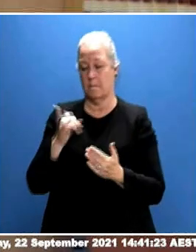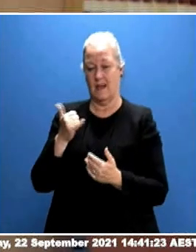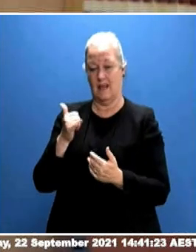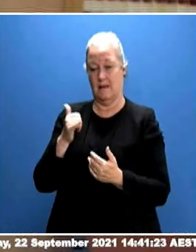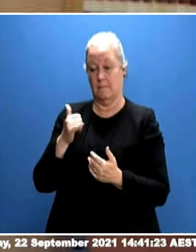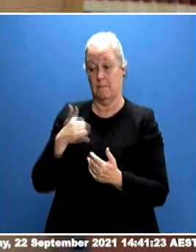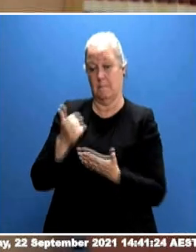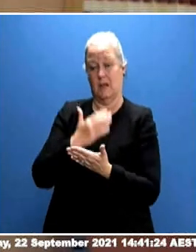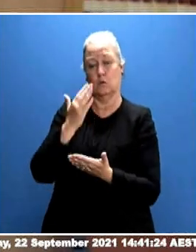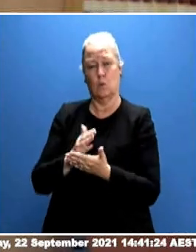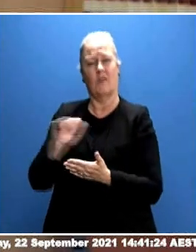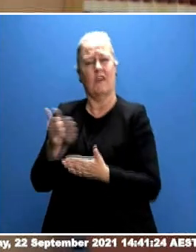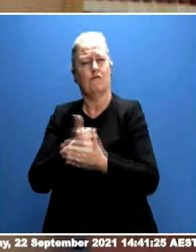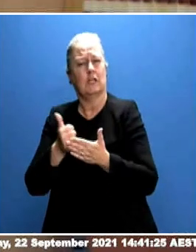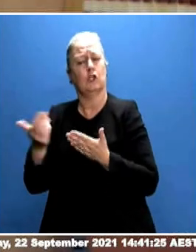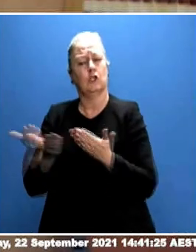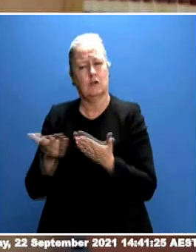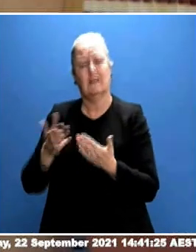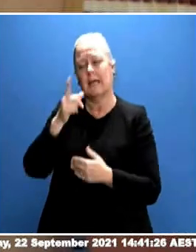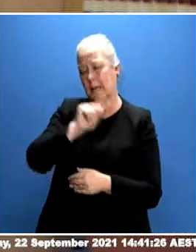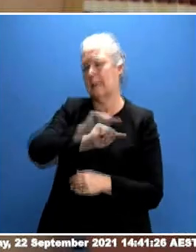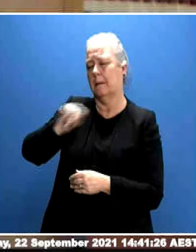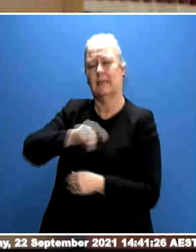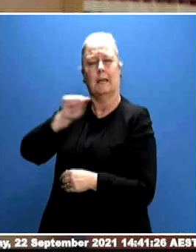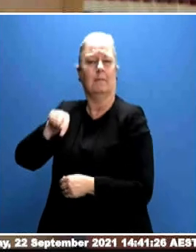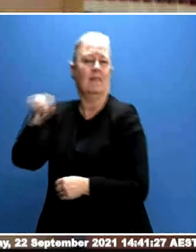Do you think it's a bit of a stretch to say that recommendation one has been completed,